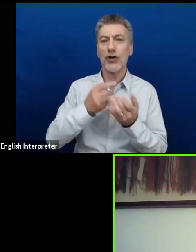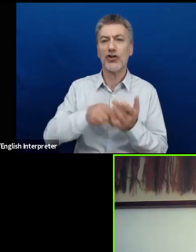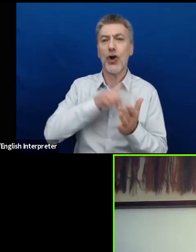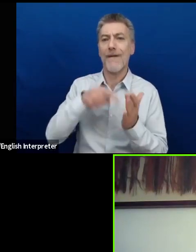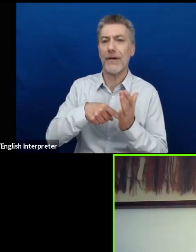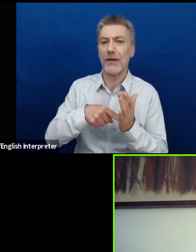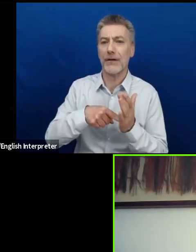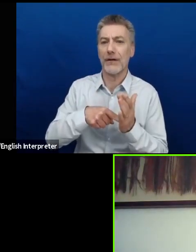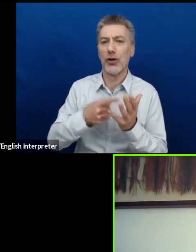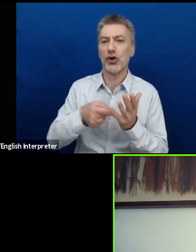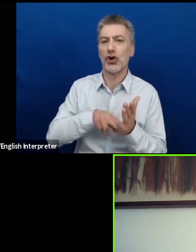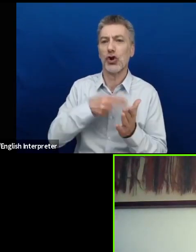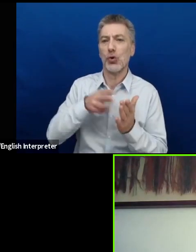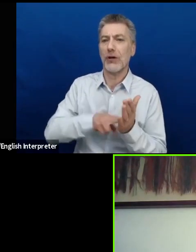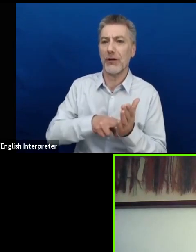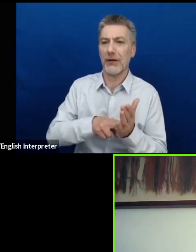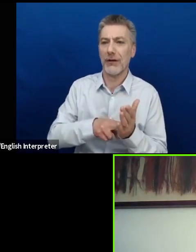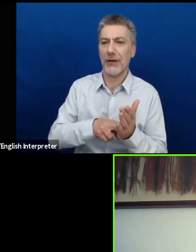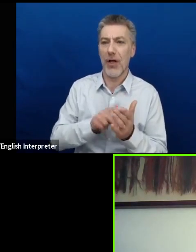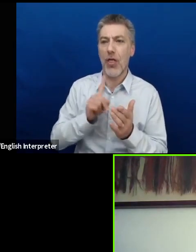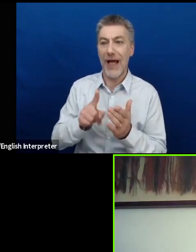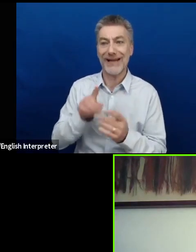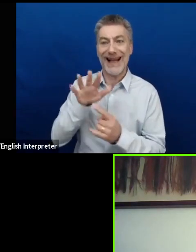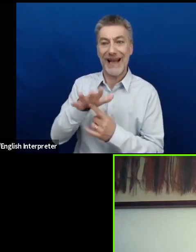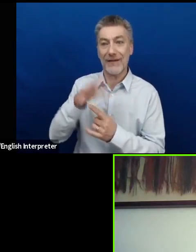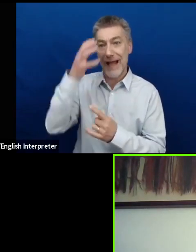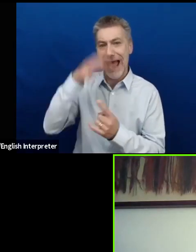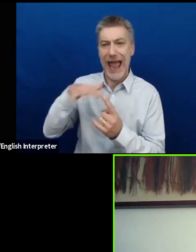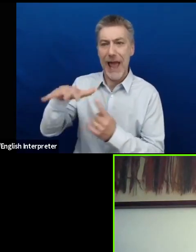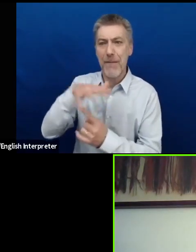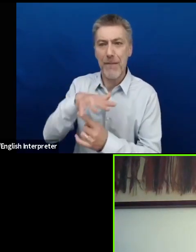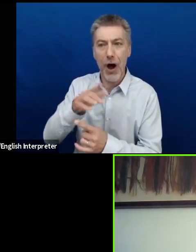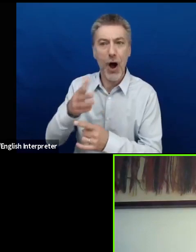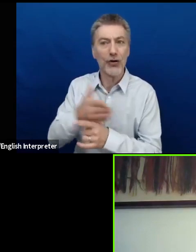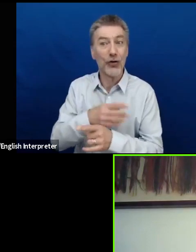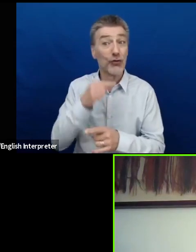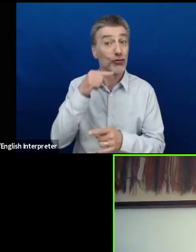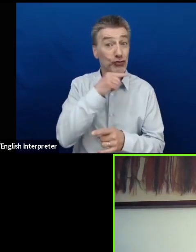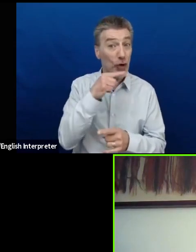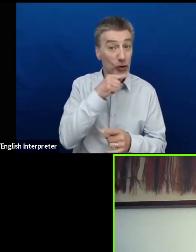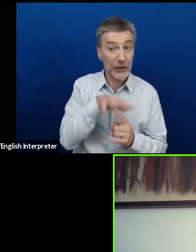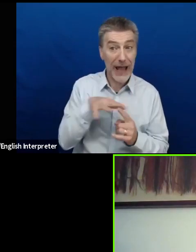the Americas to the extent it's European descended populations dominant